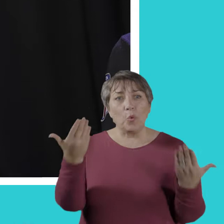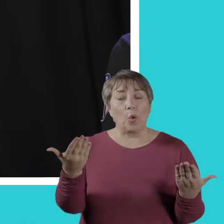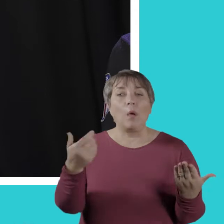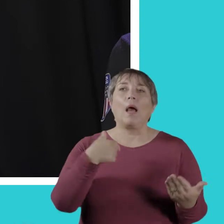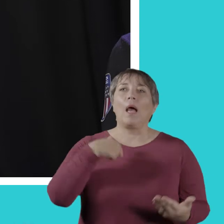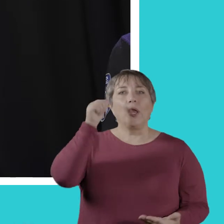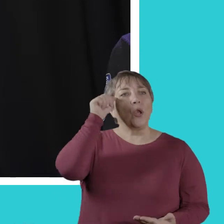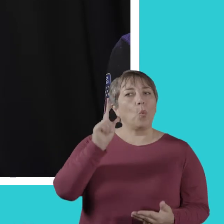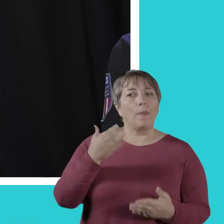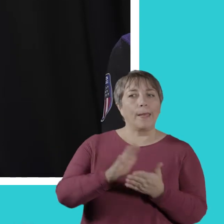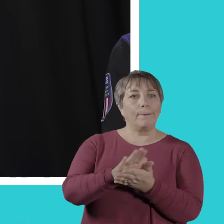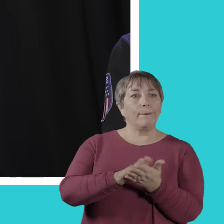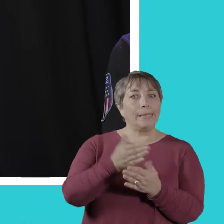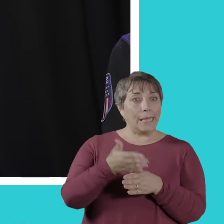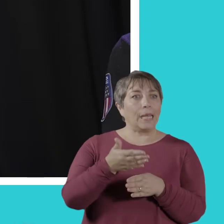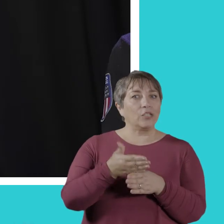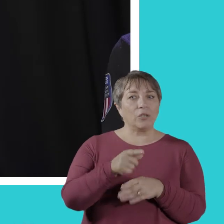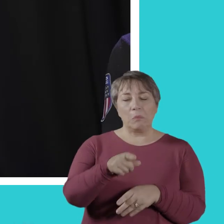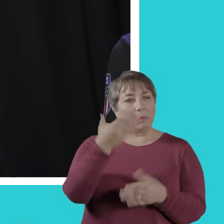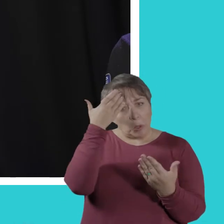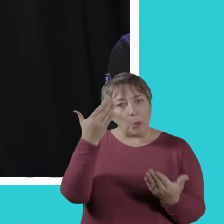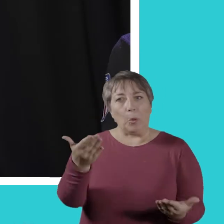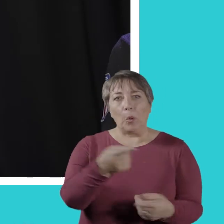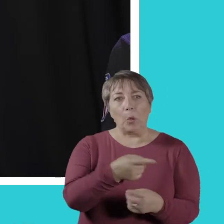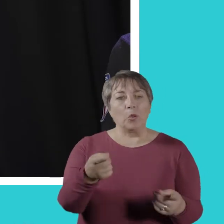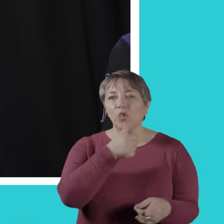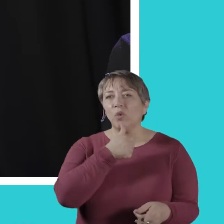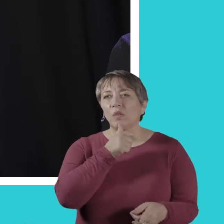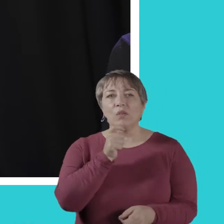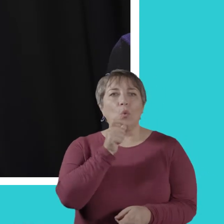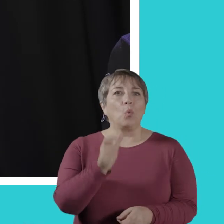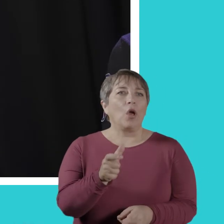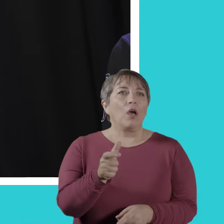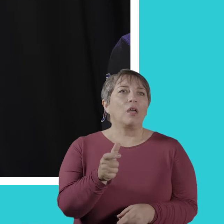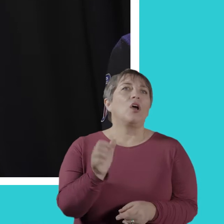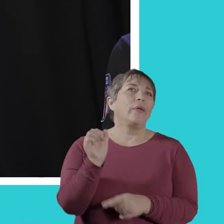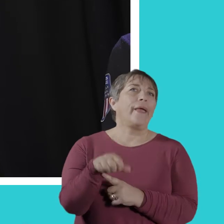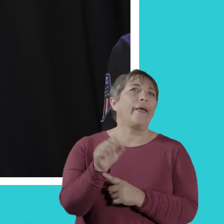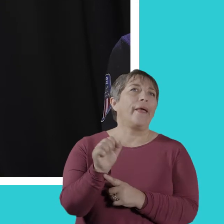they mean in action but you know a lot of people around are just using certain words like tolerance